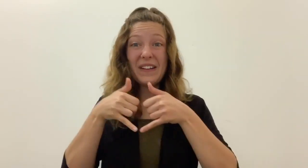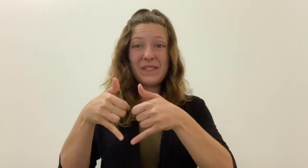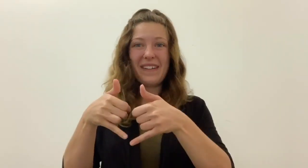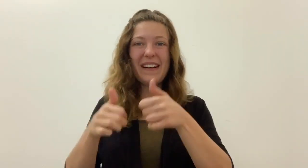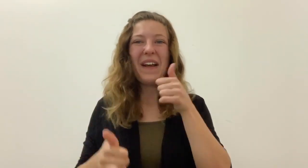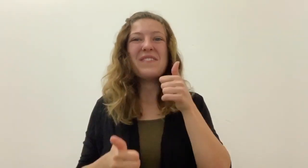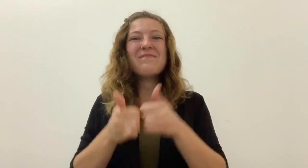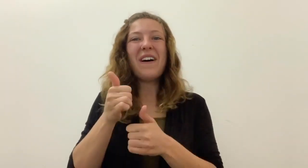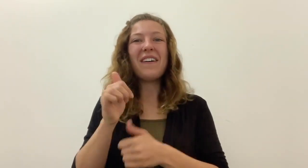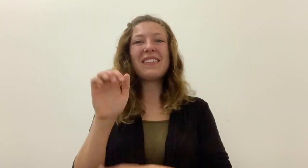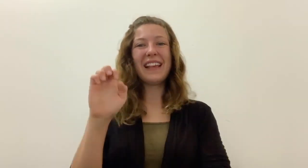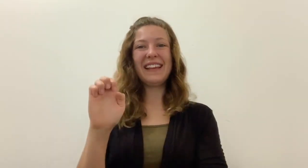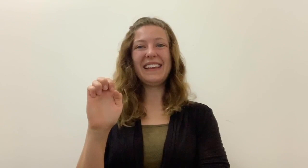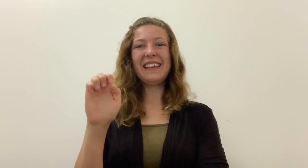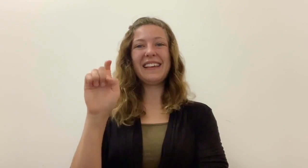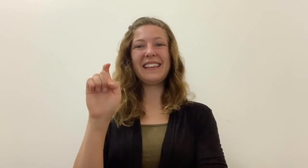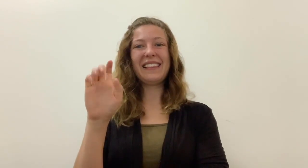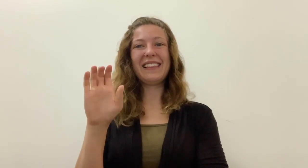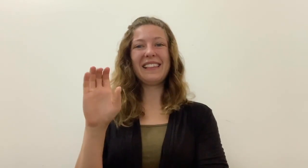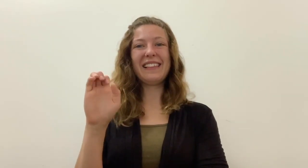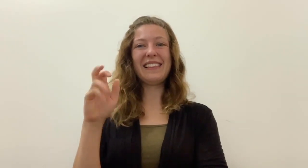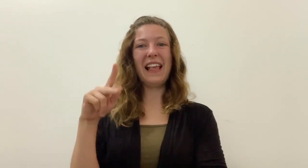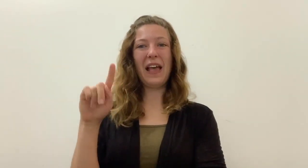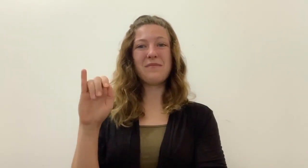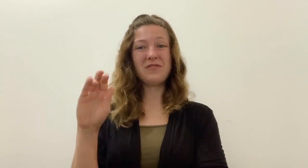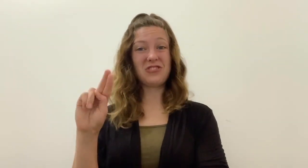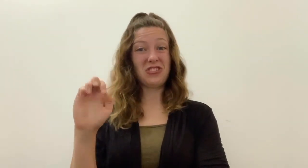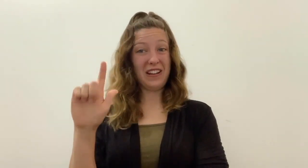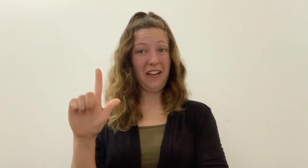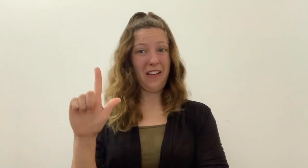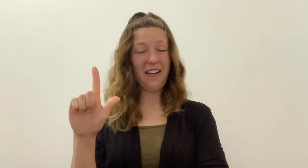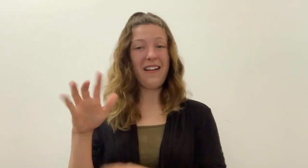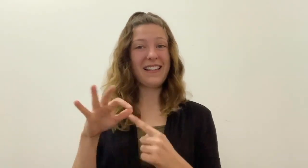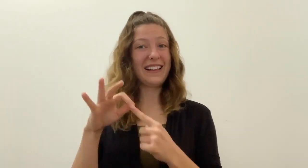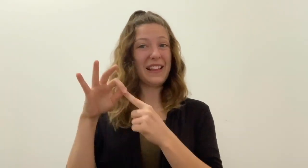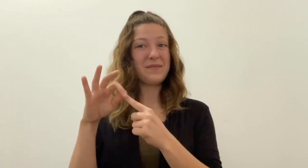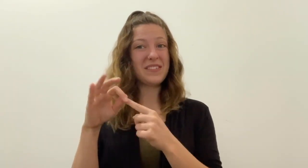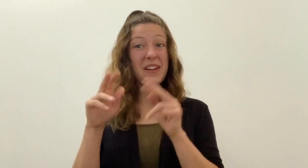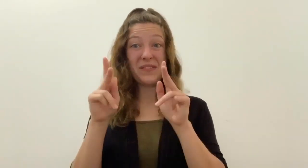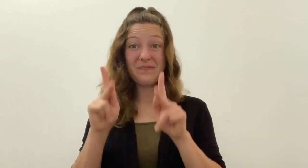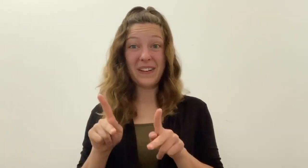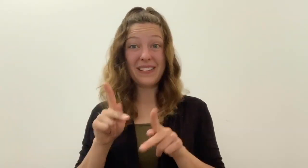The next award is for the Most Exceptional Person.